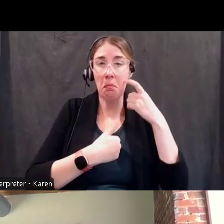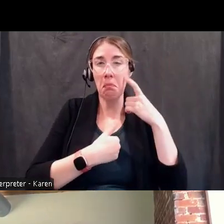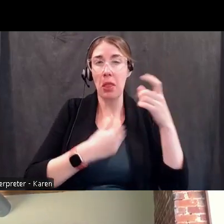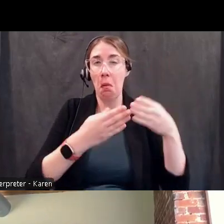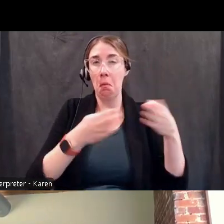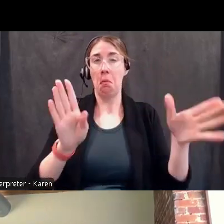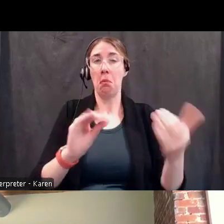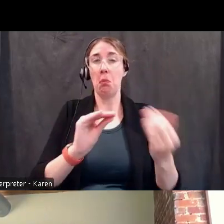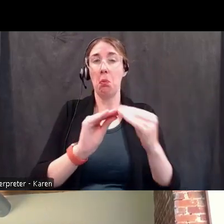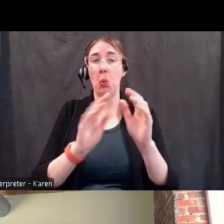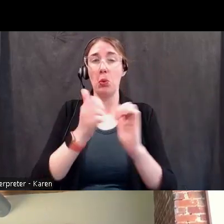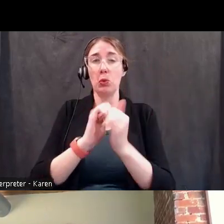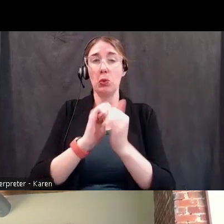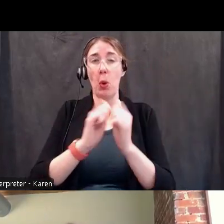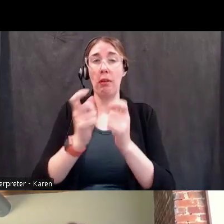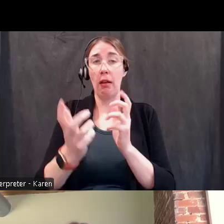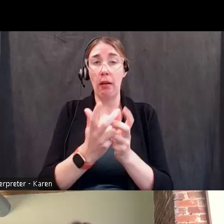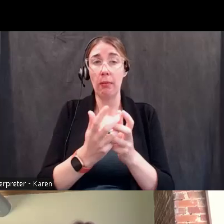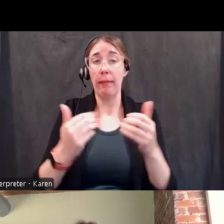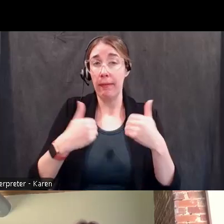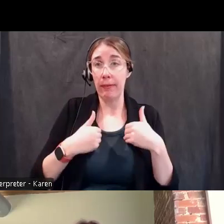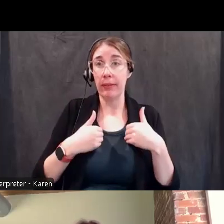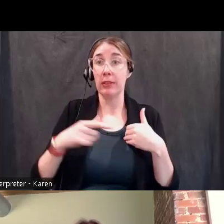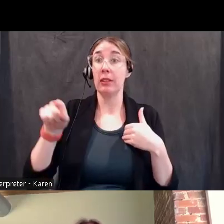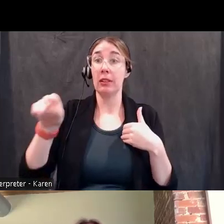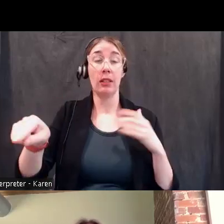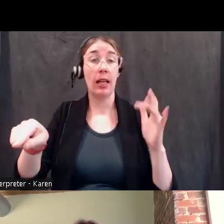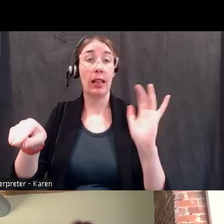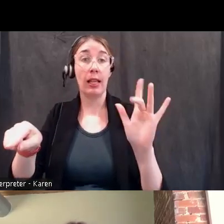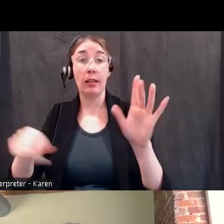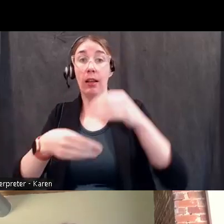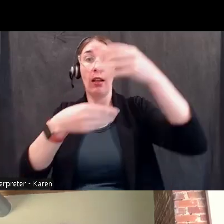You can actually click on this link and get a list of those colleges that offer